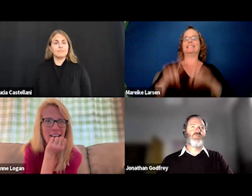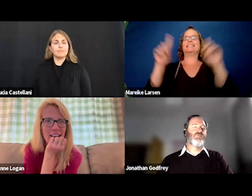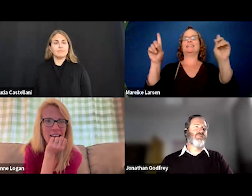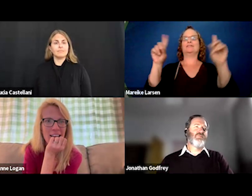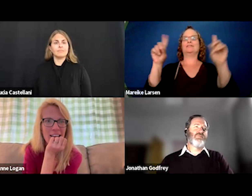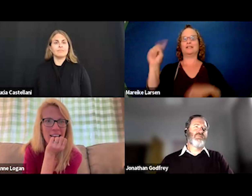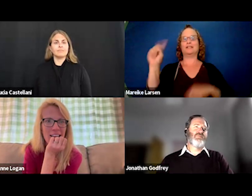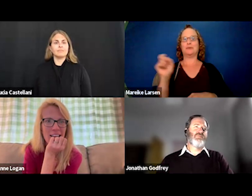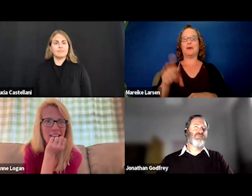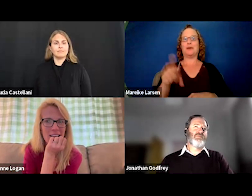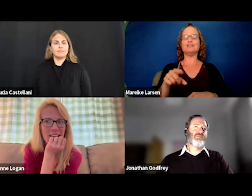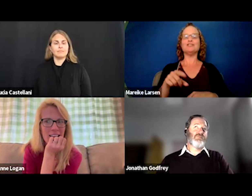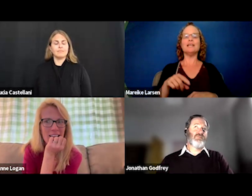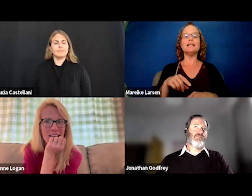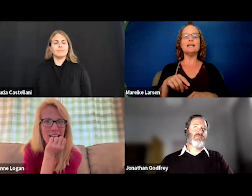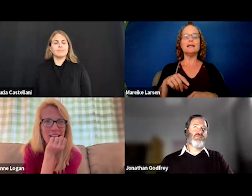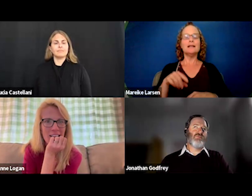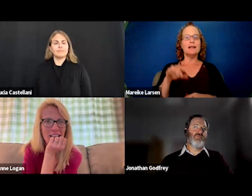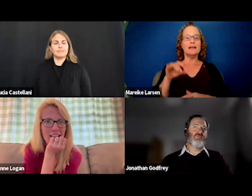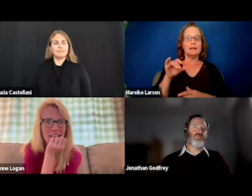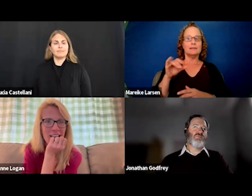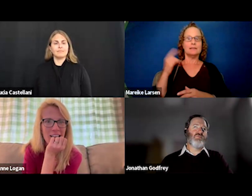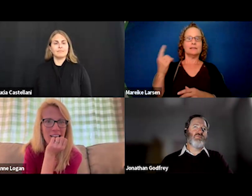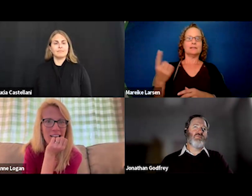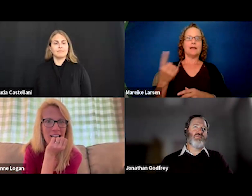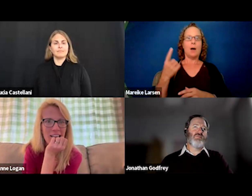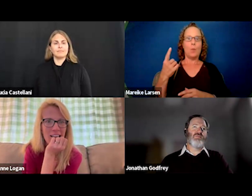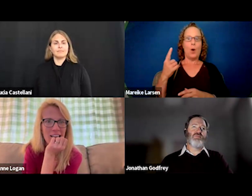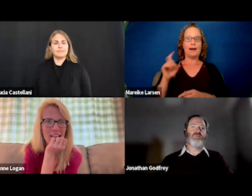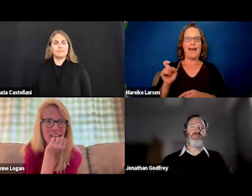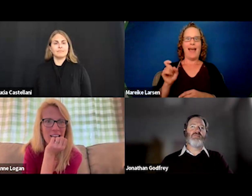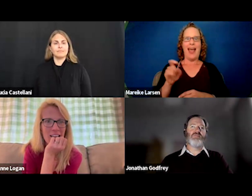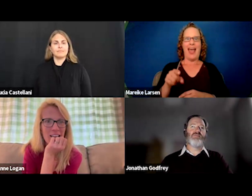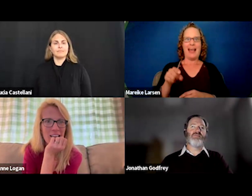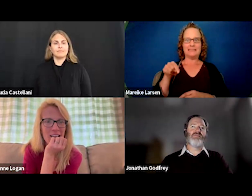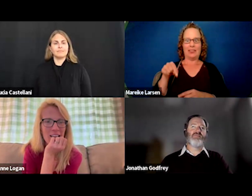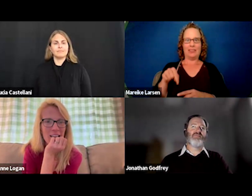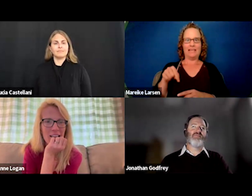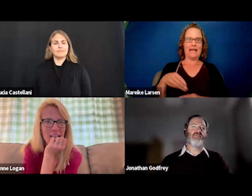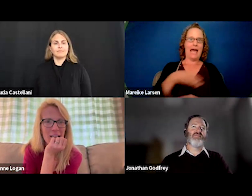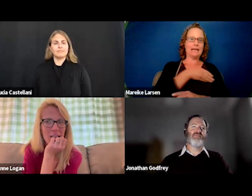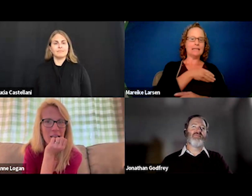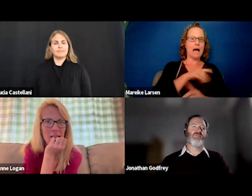This is one that was actually asked ahead of time, but it's such an important one. It's about networking.